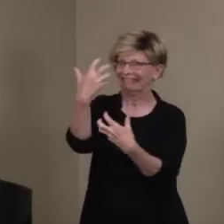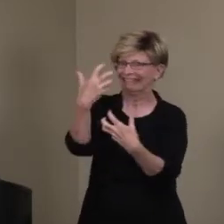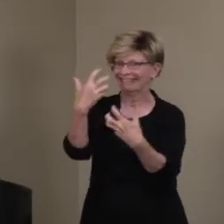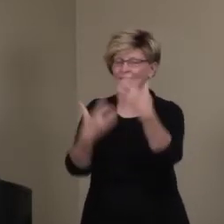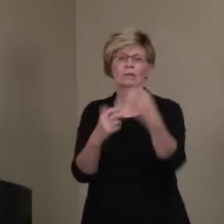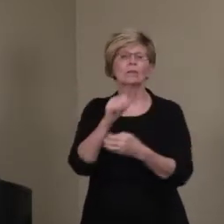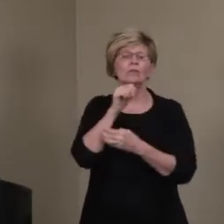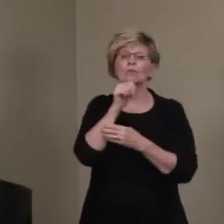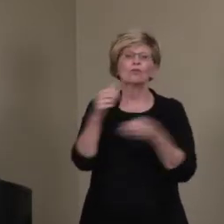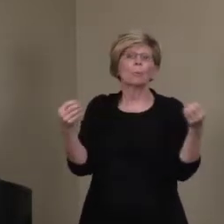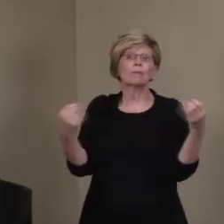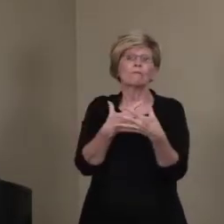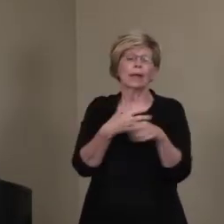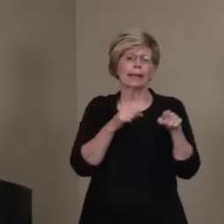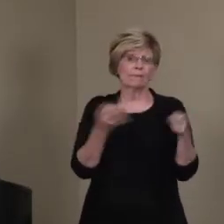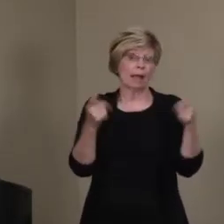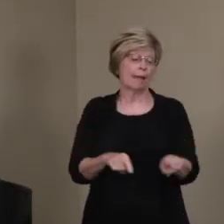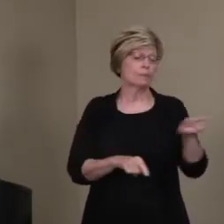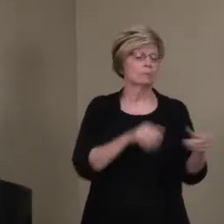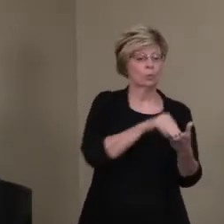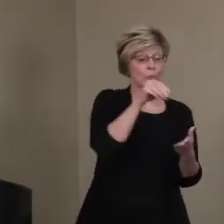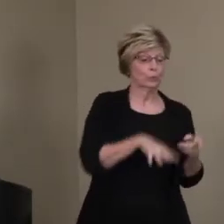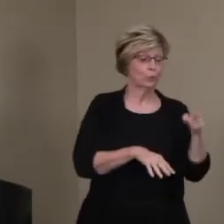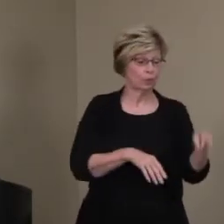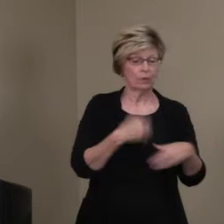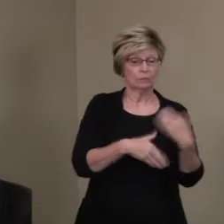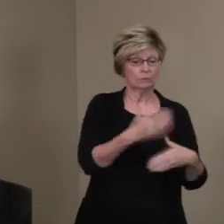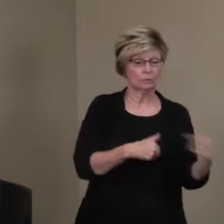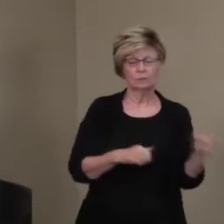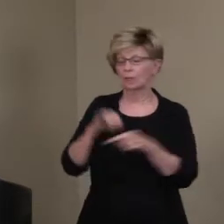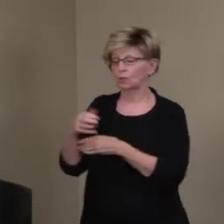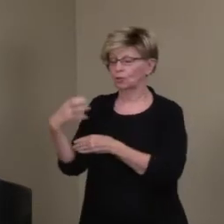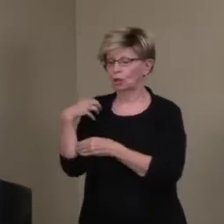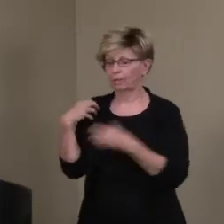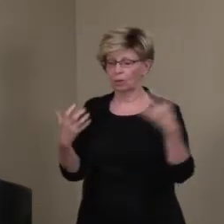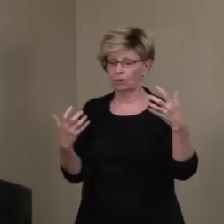necessarily a perfect match so don't be afraid if say if student is well going